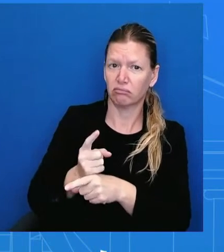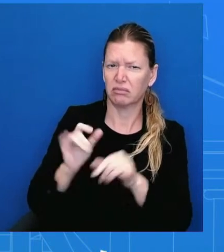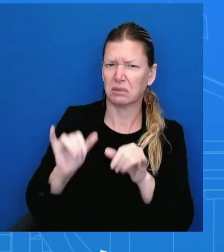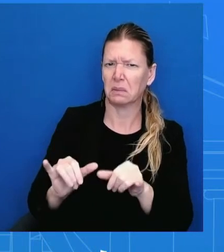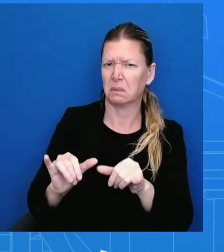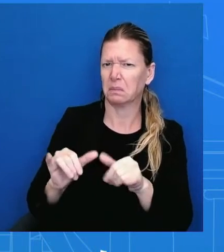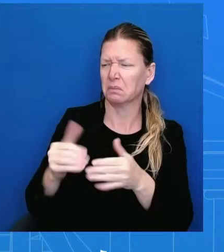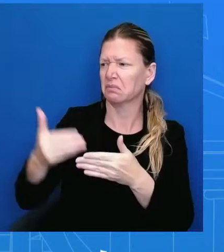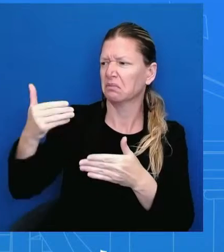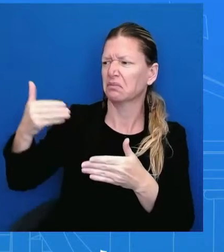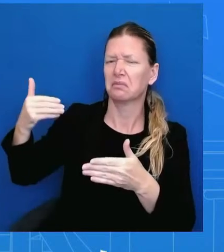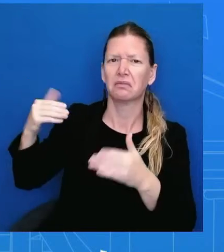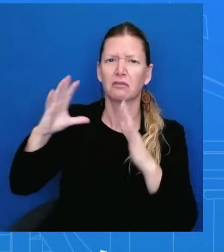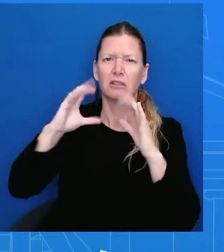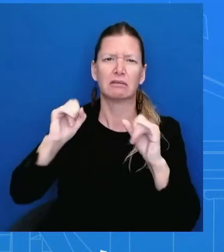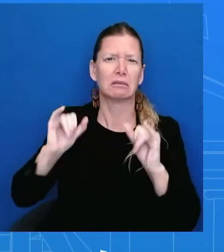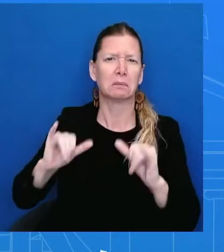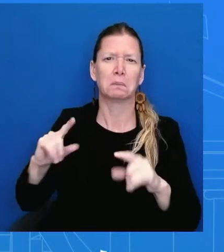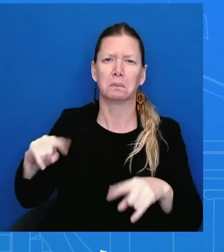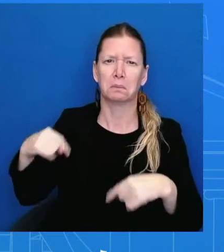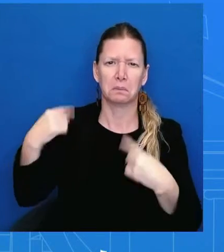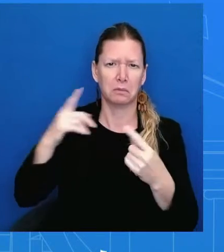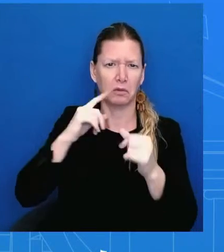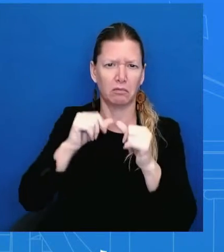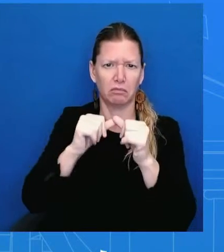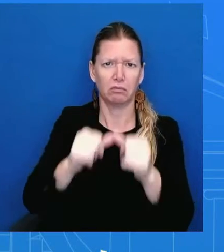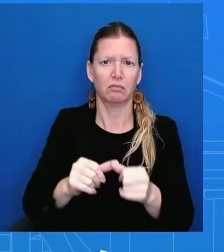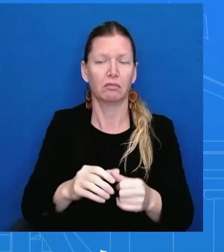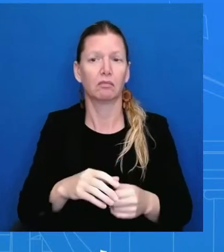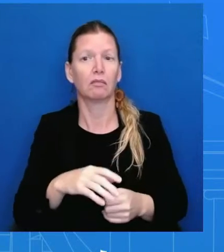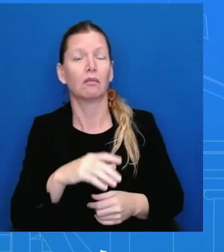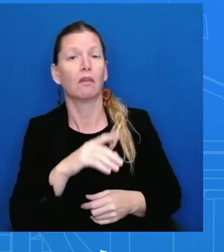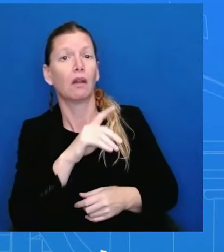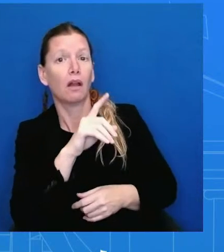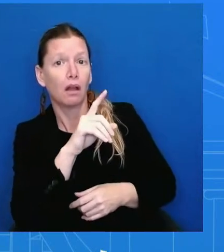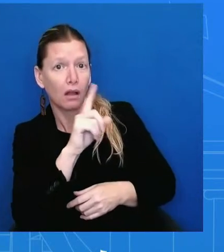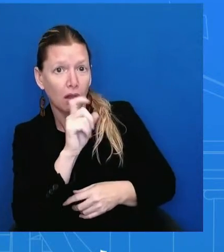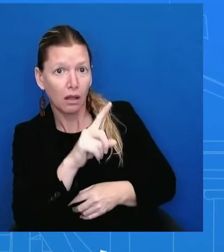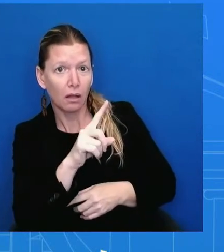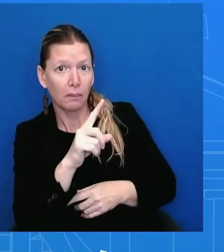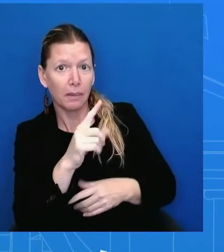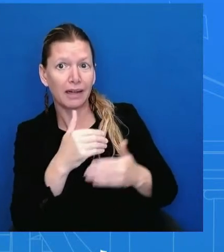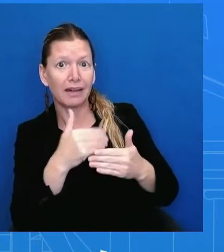as of now, his next expected physical would be next year? Ms. Jean-Pierre: It would be next year. The last one was in February.